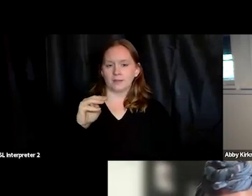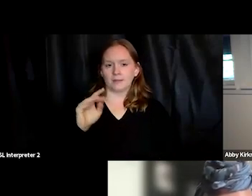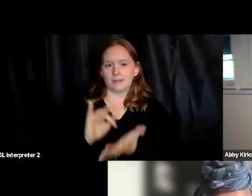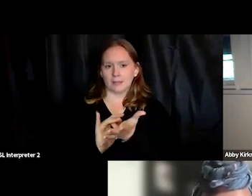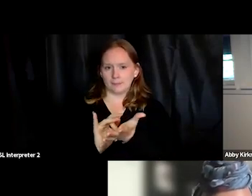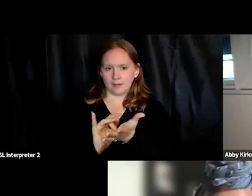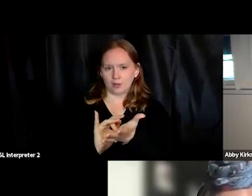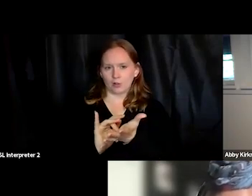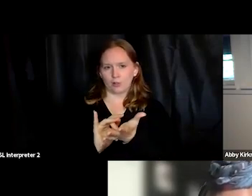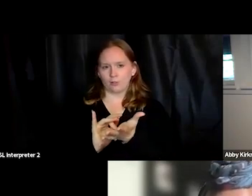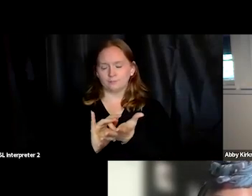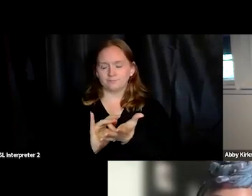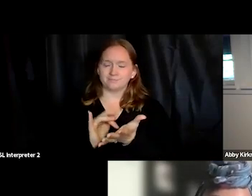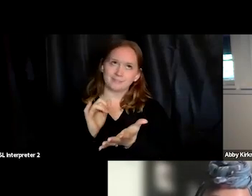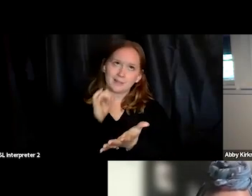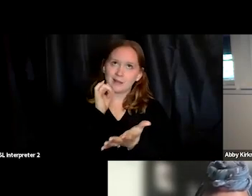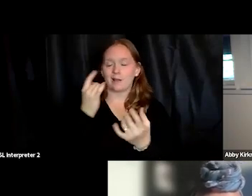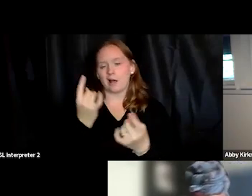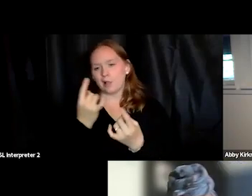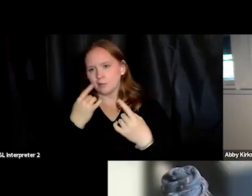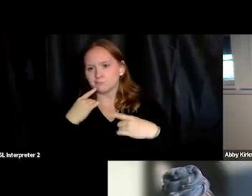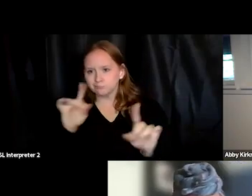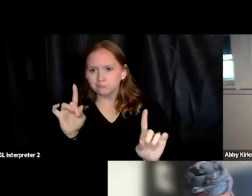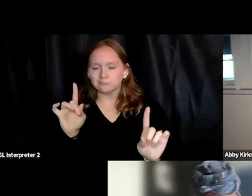but in our mind, in our experience, persistence in that.